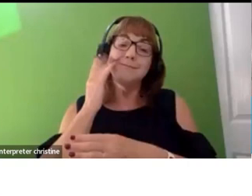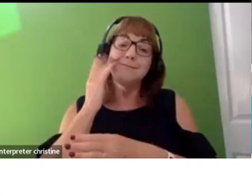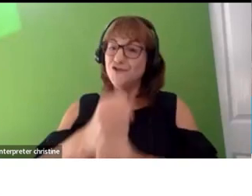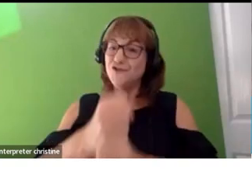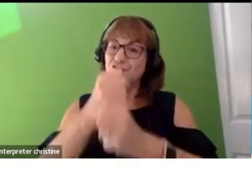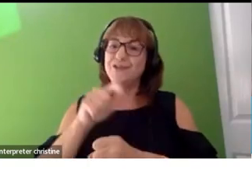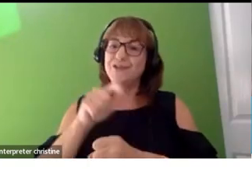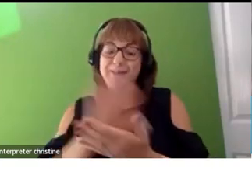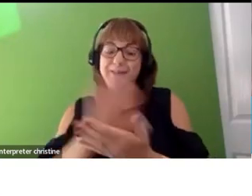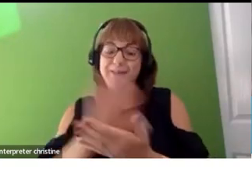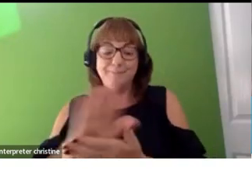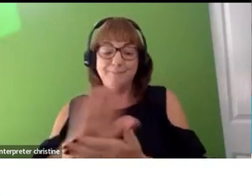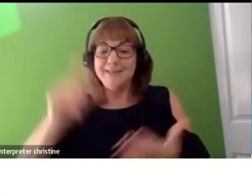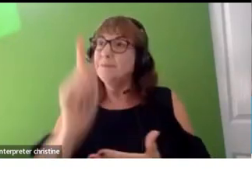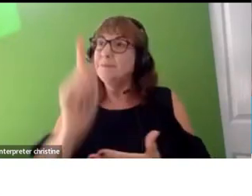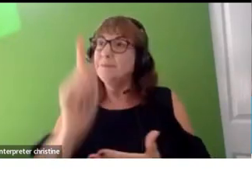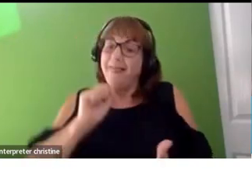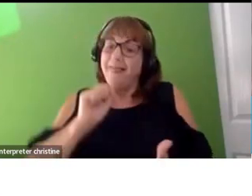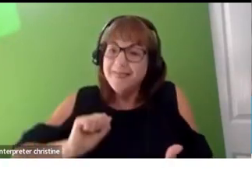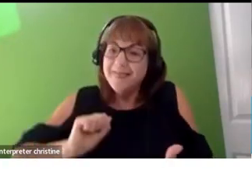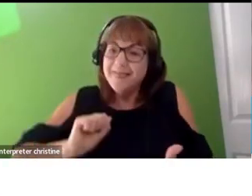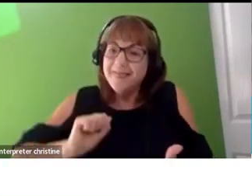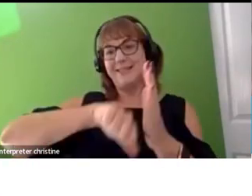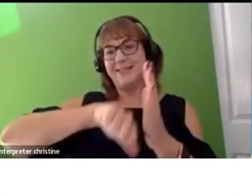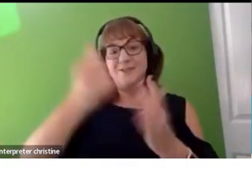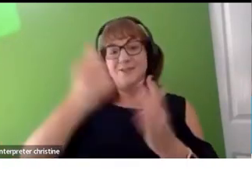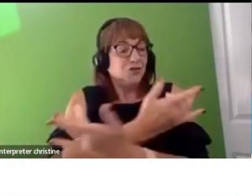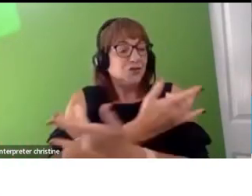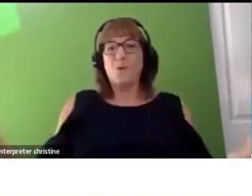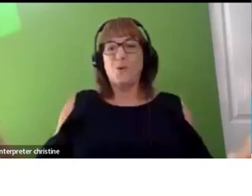in being Kingdom, and that to enable us to be churches which are spaces of belonging.